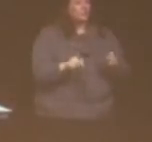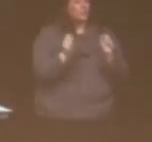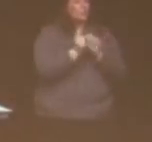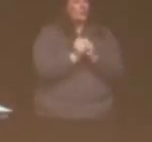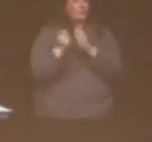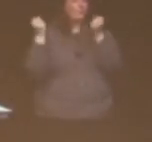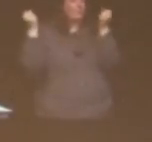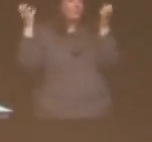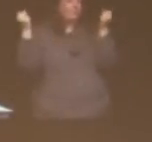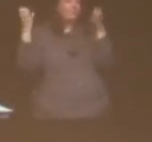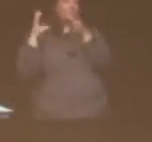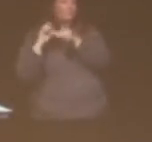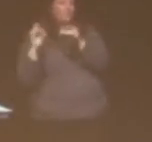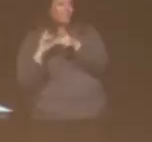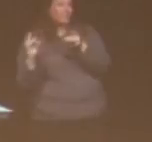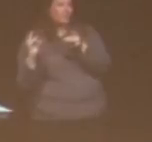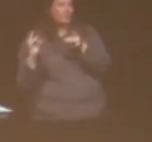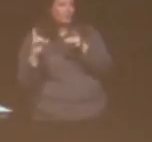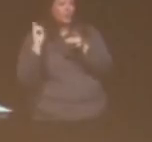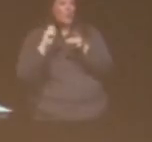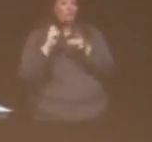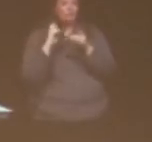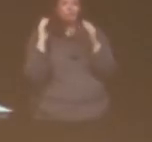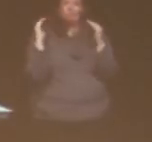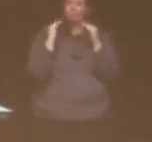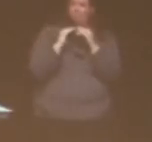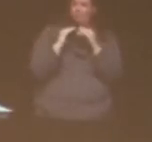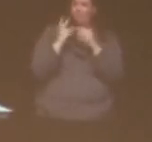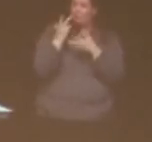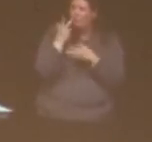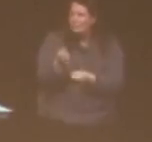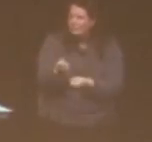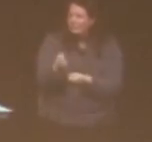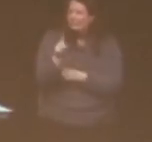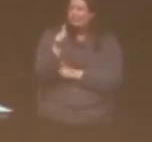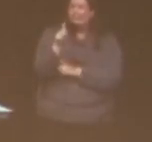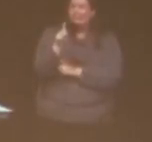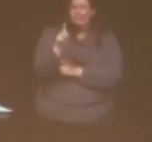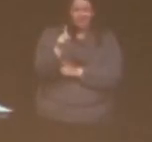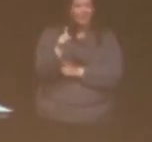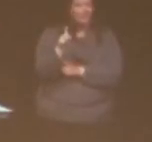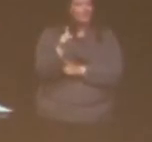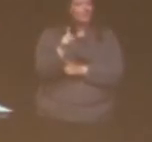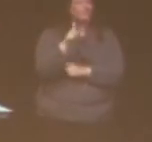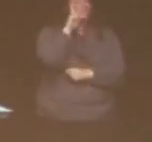professionals working herewith us tonight who are signing their message and if you're not sure